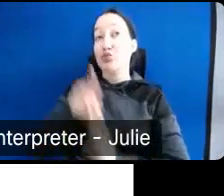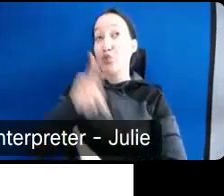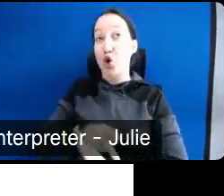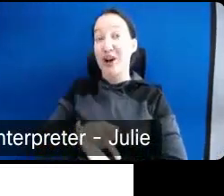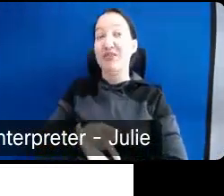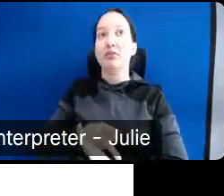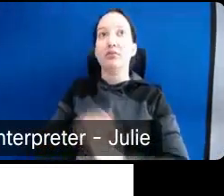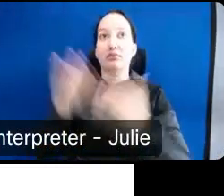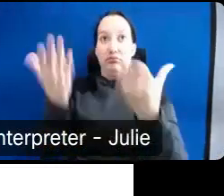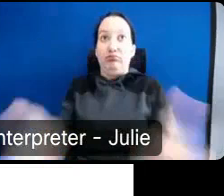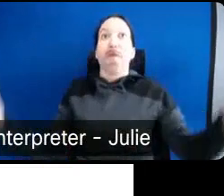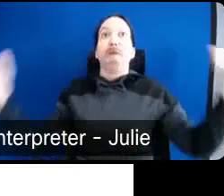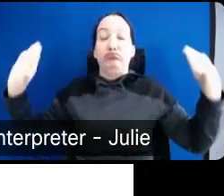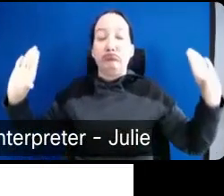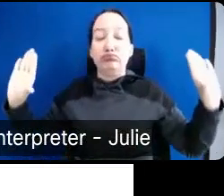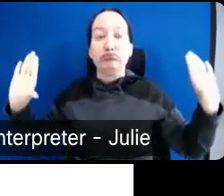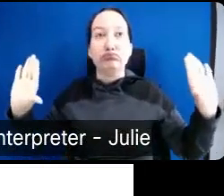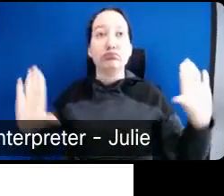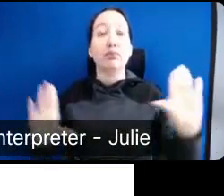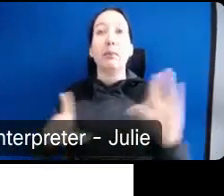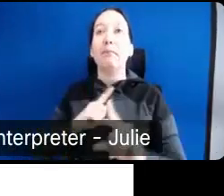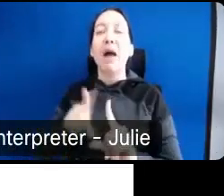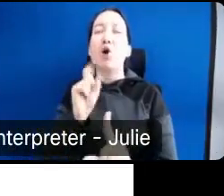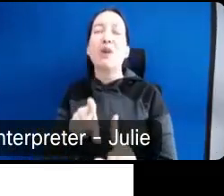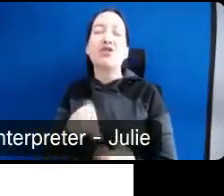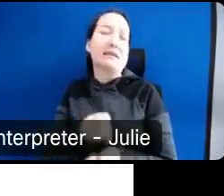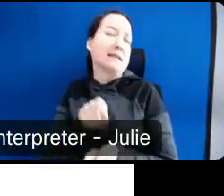But that's an interesting question about the specific.